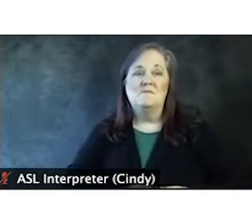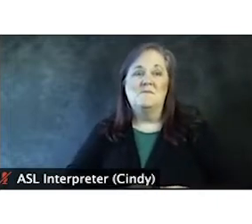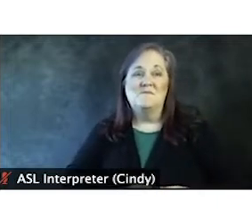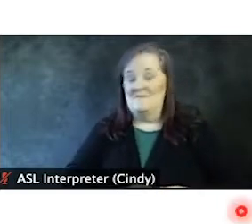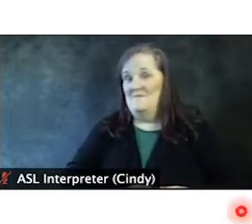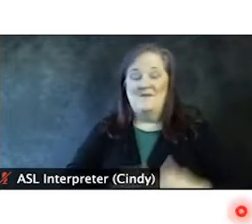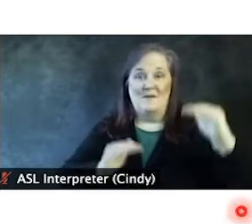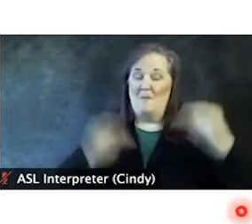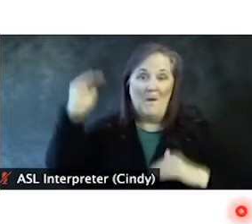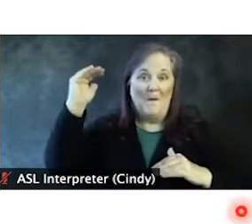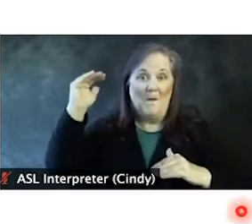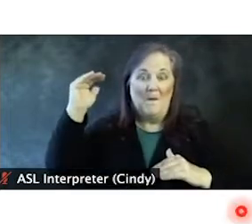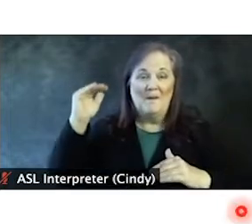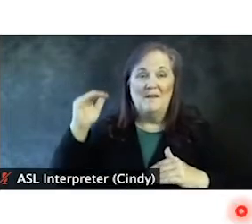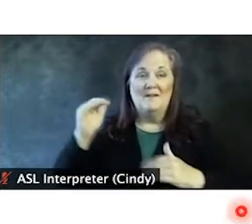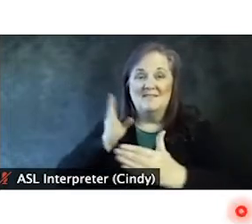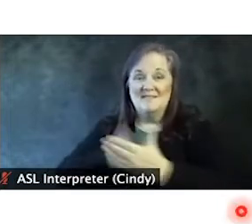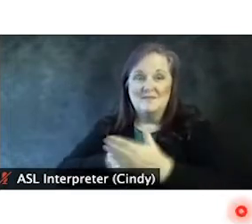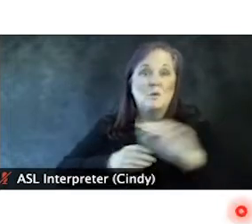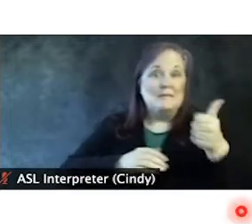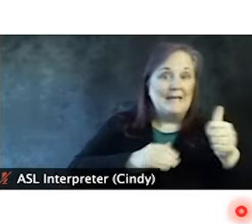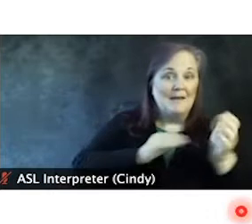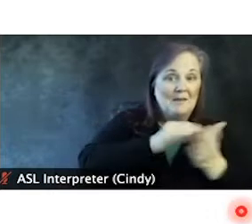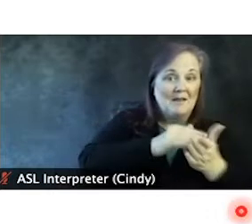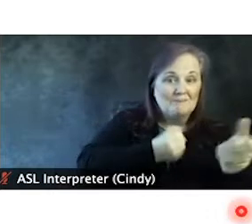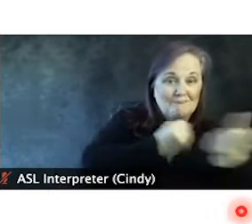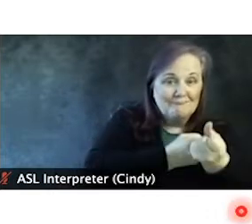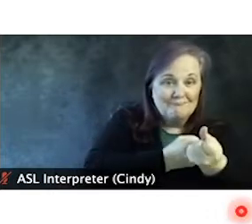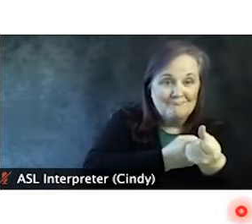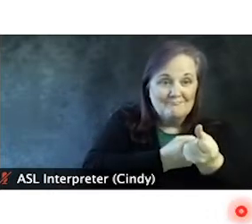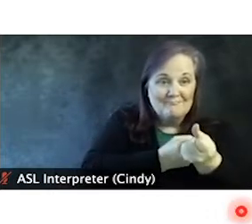the one that initiated this entire framework.